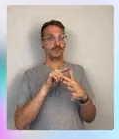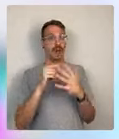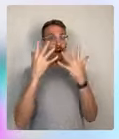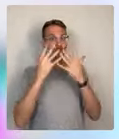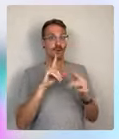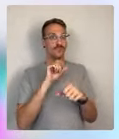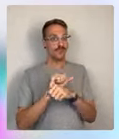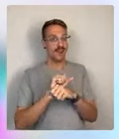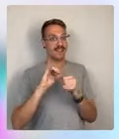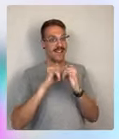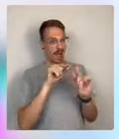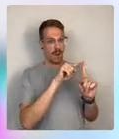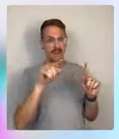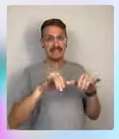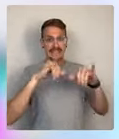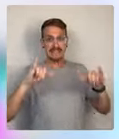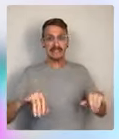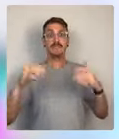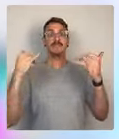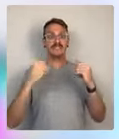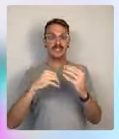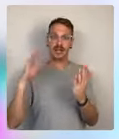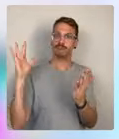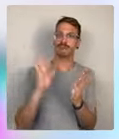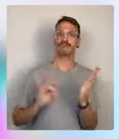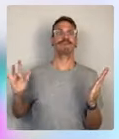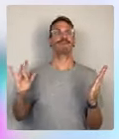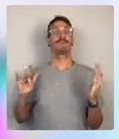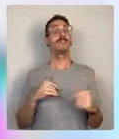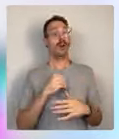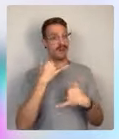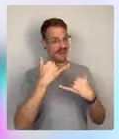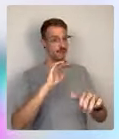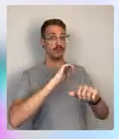There are unfortunate realities around how it is that some of these systems can now be abused.